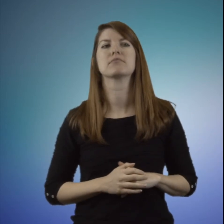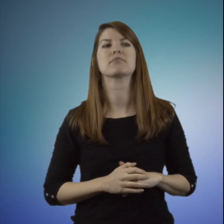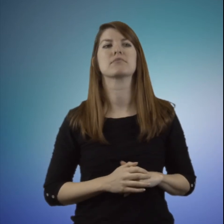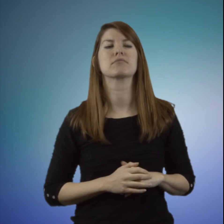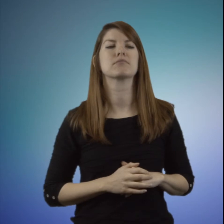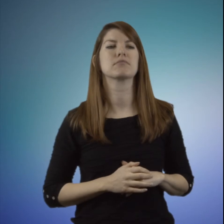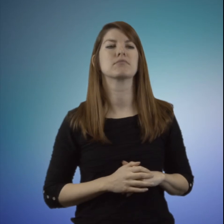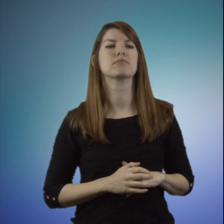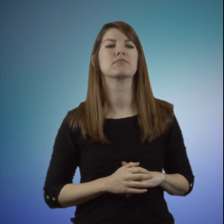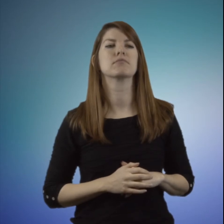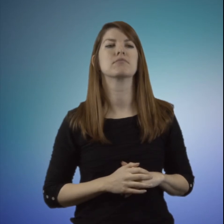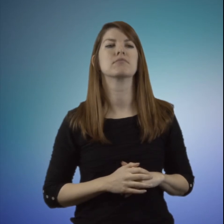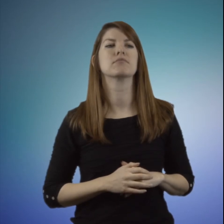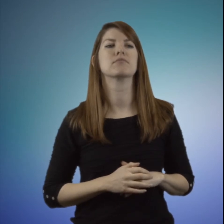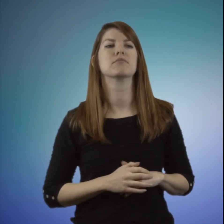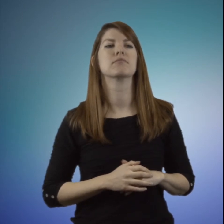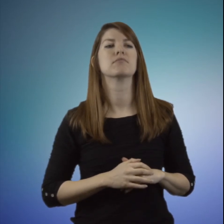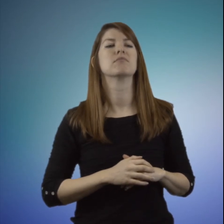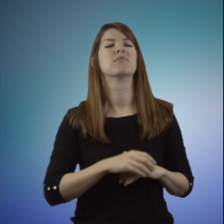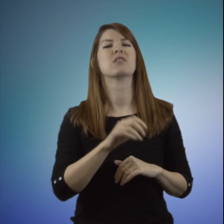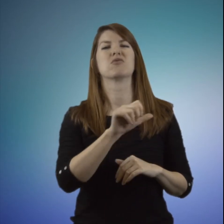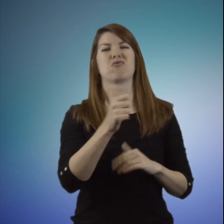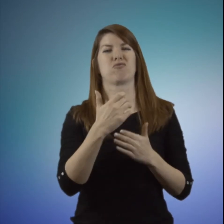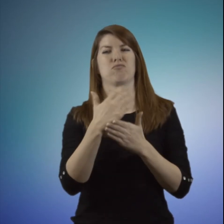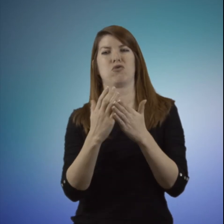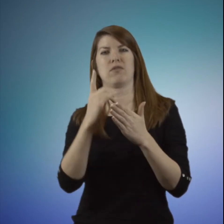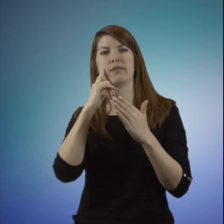In slightly advanced part of words and gestures that looks at sentences,